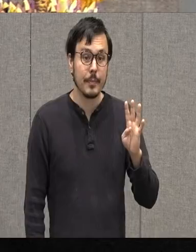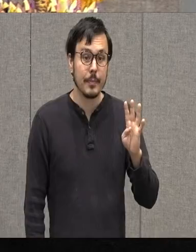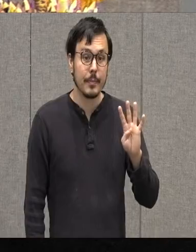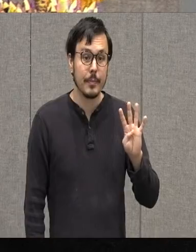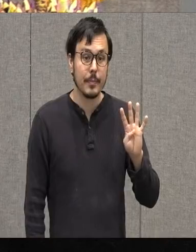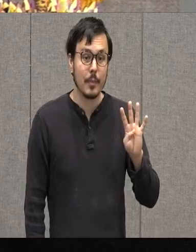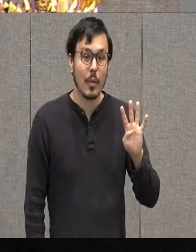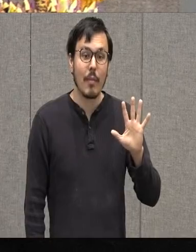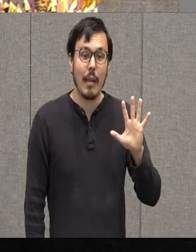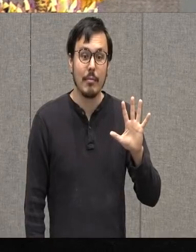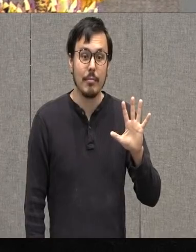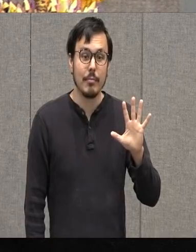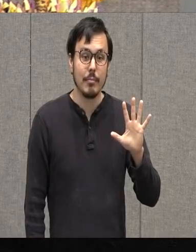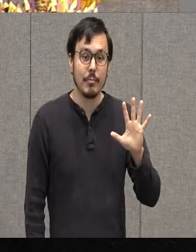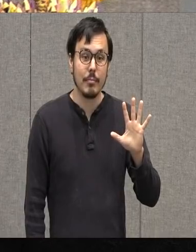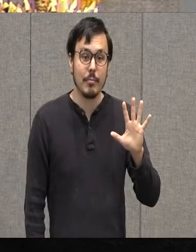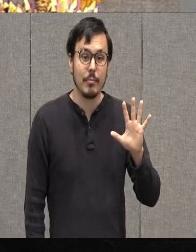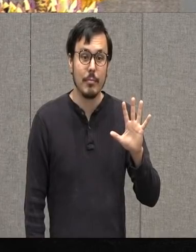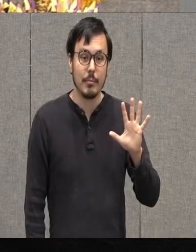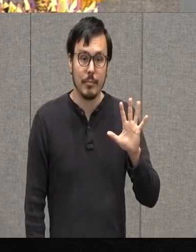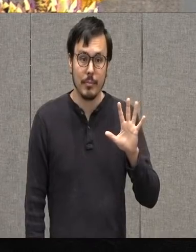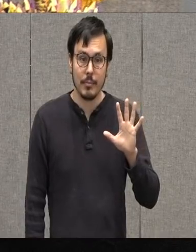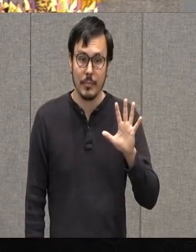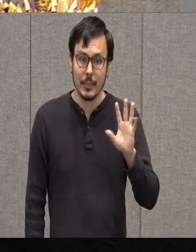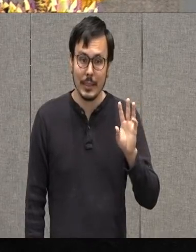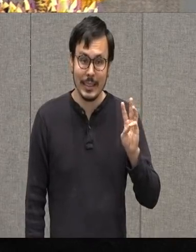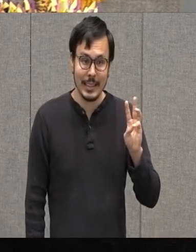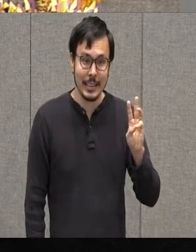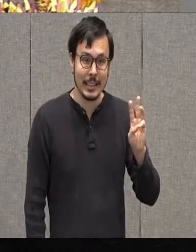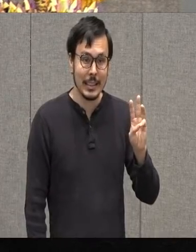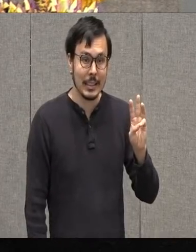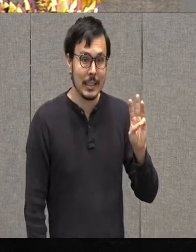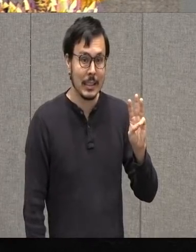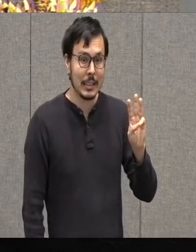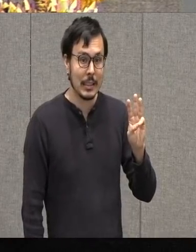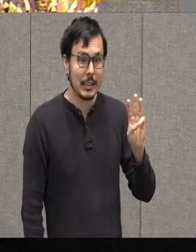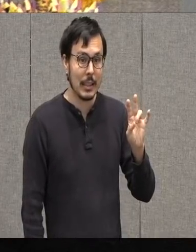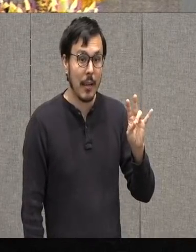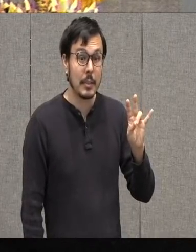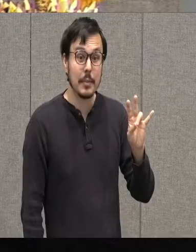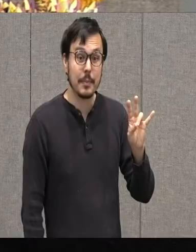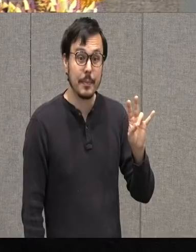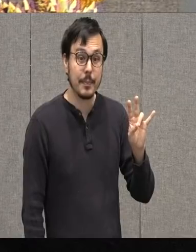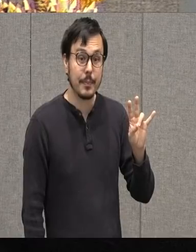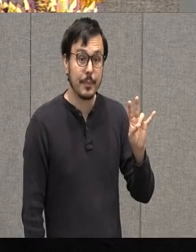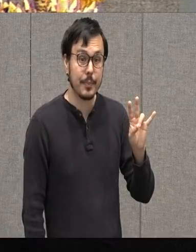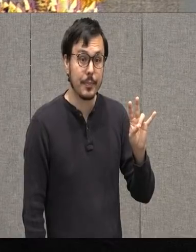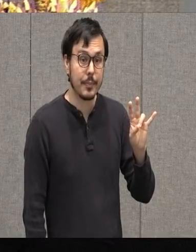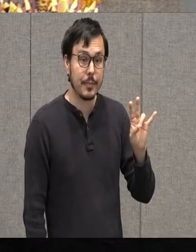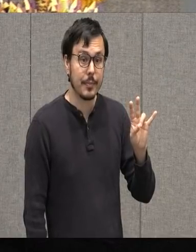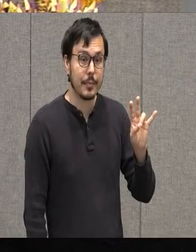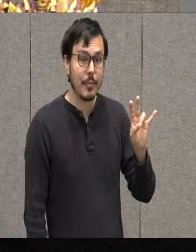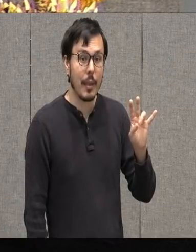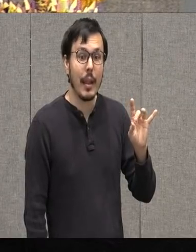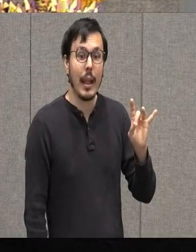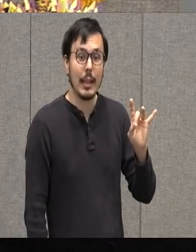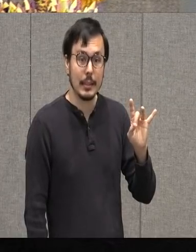five, six, seven, eight,